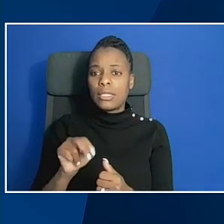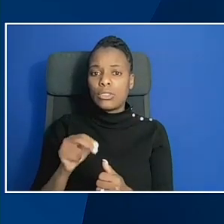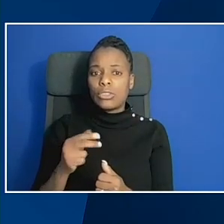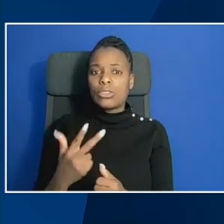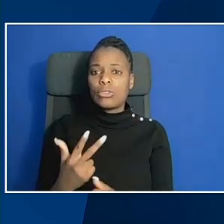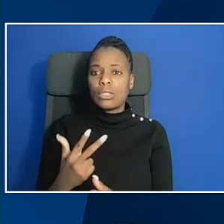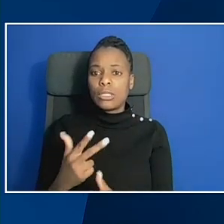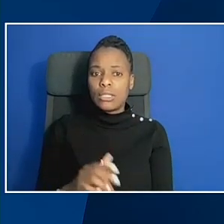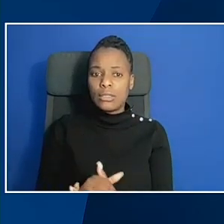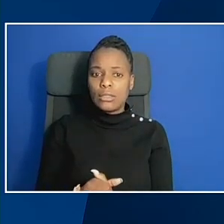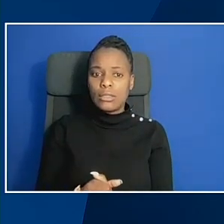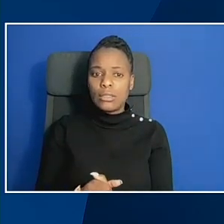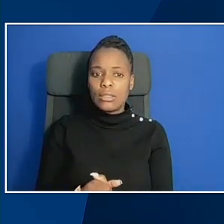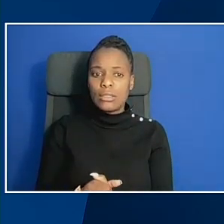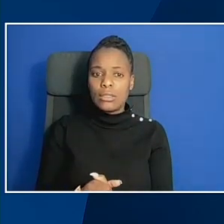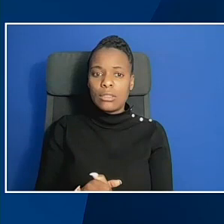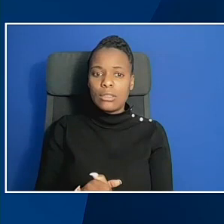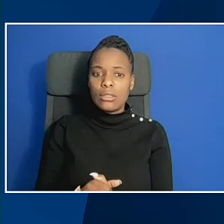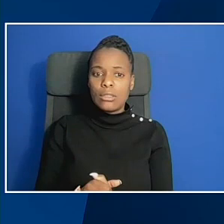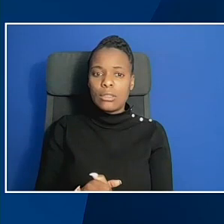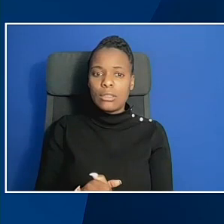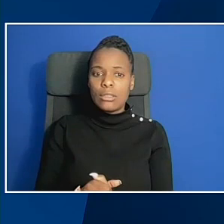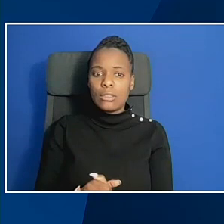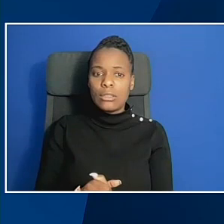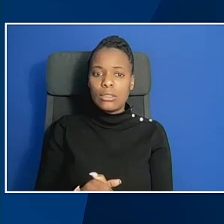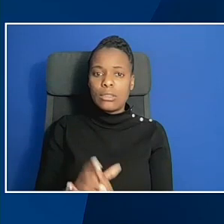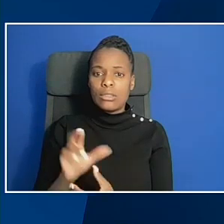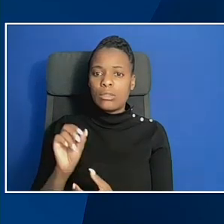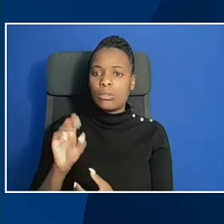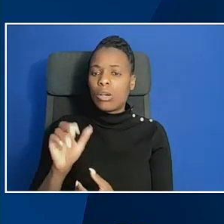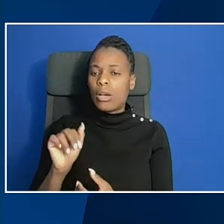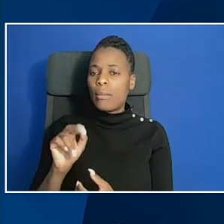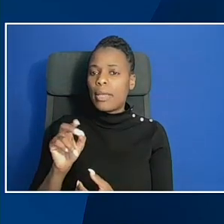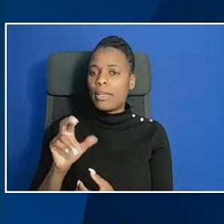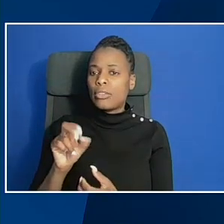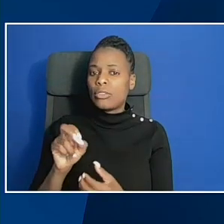And, you know, my concern again in some of this is what you get into, I think is,